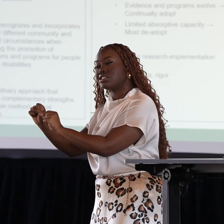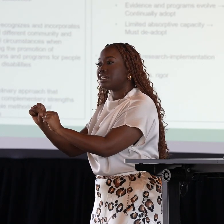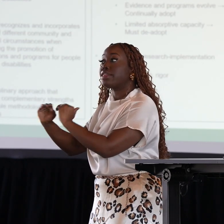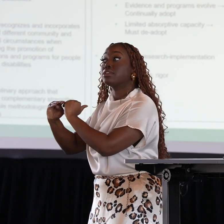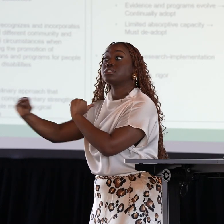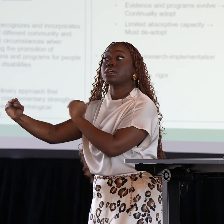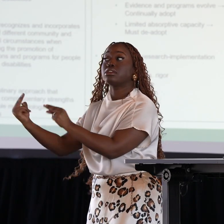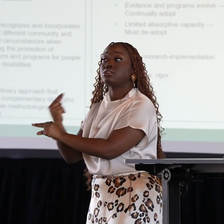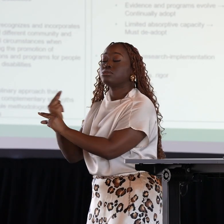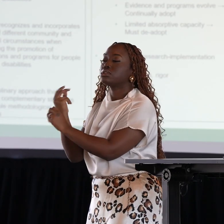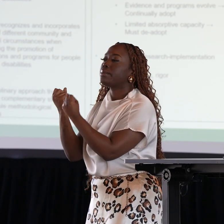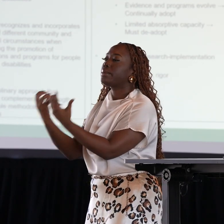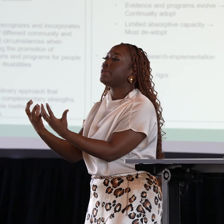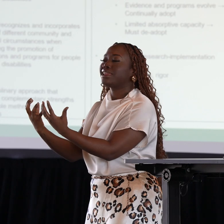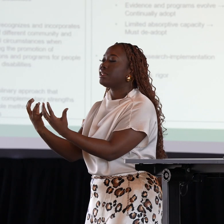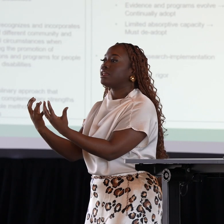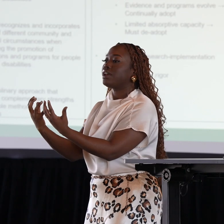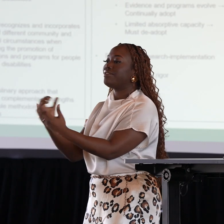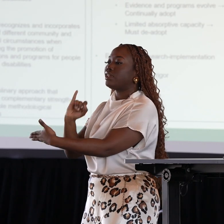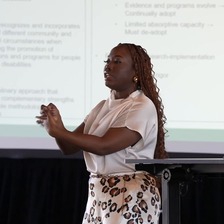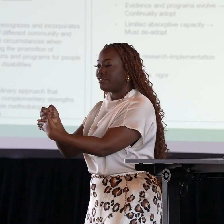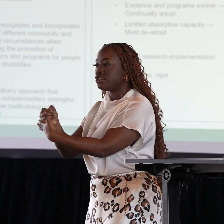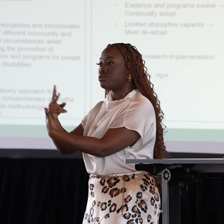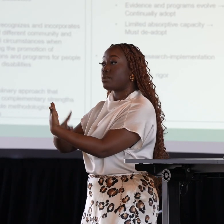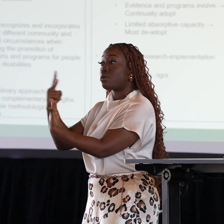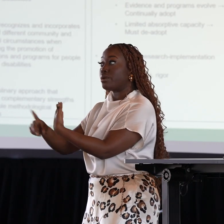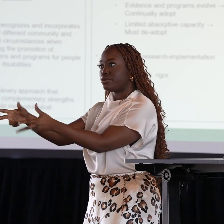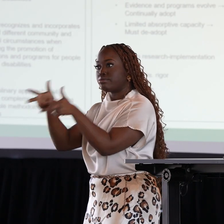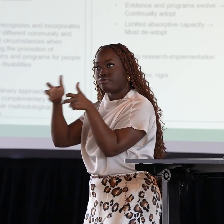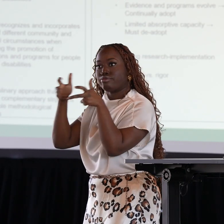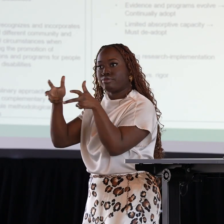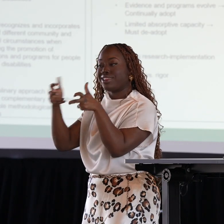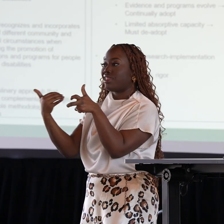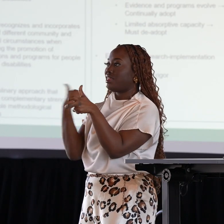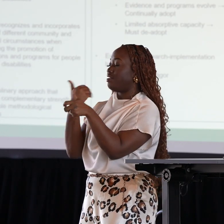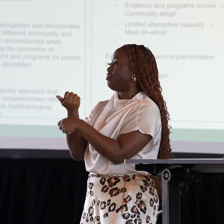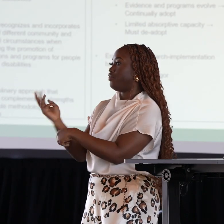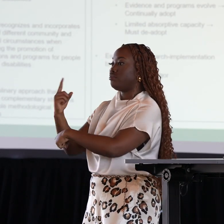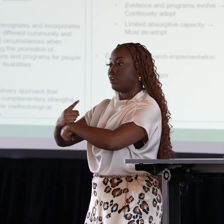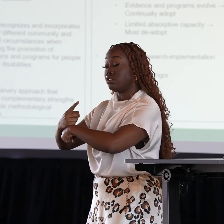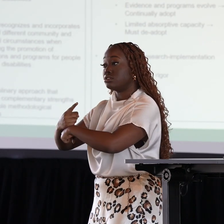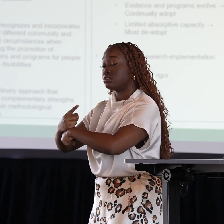use of many of the interventions and programs that you've been hearing about over the last couple of days, whether it's